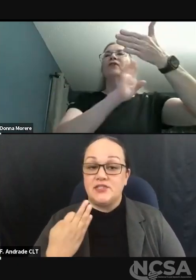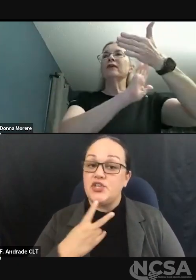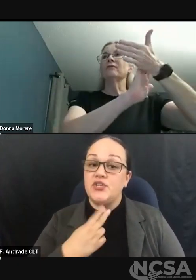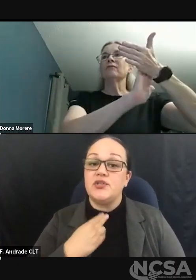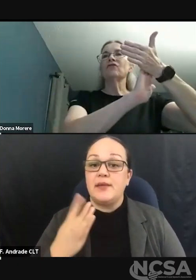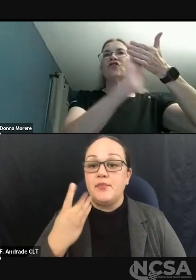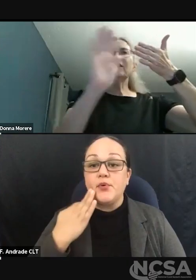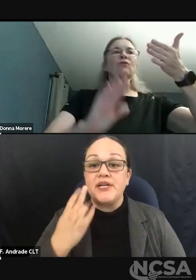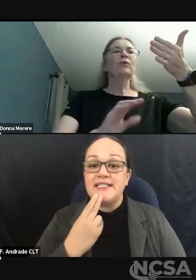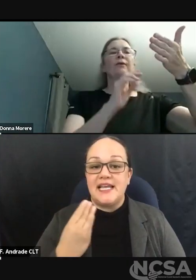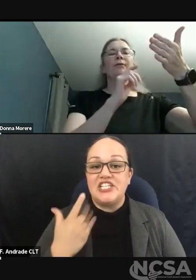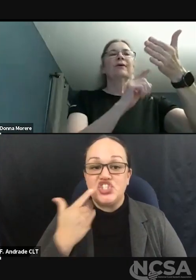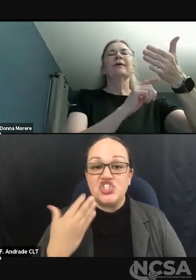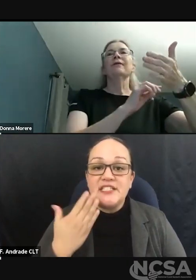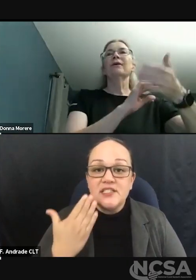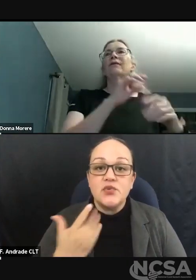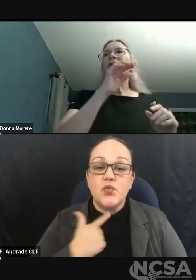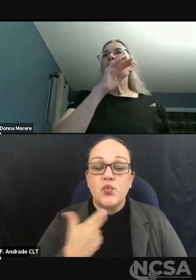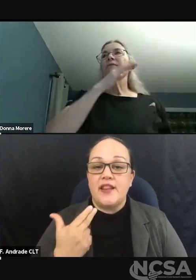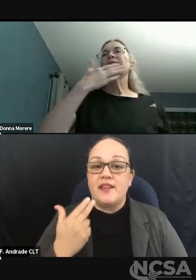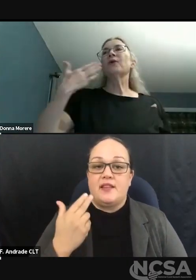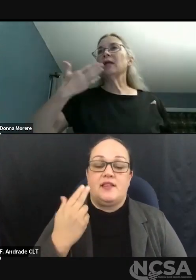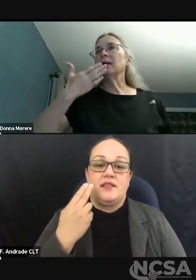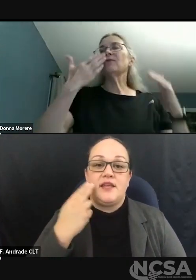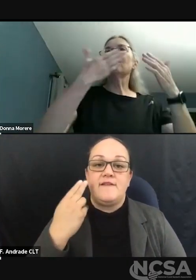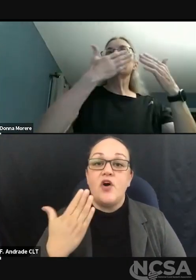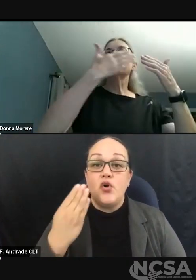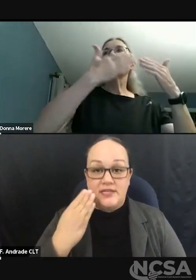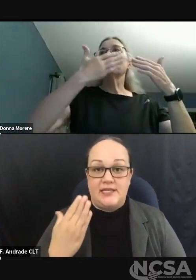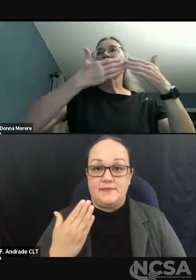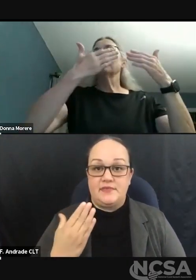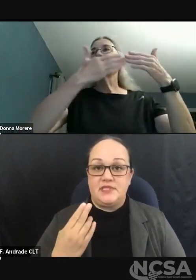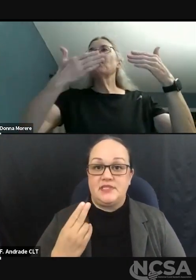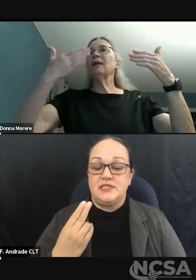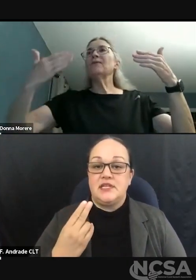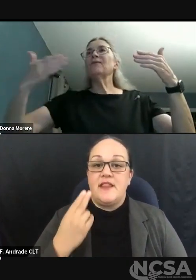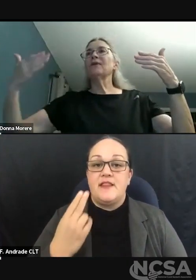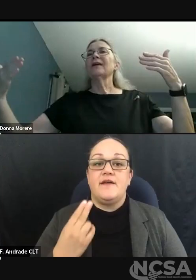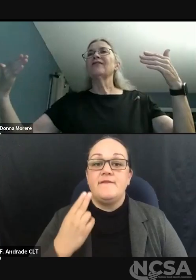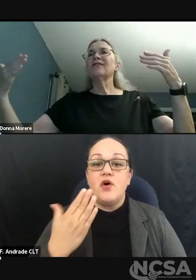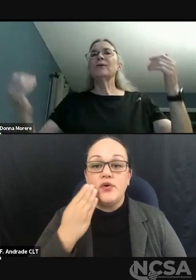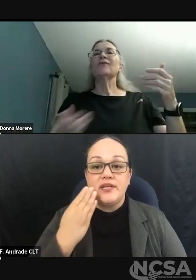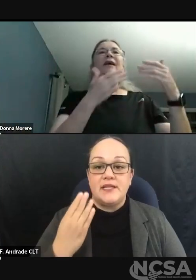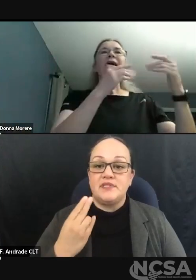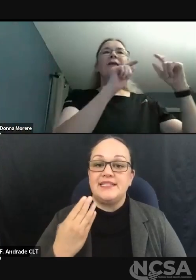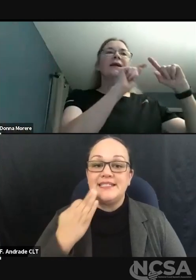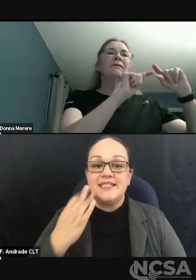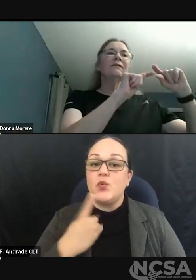present sheets with the phonemes. The phonemes sequence and they can